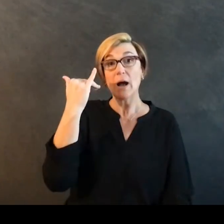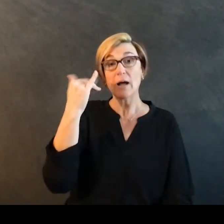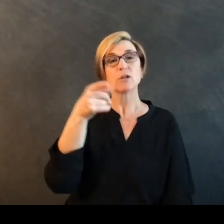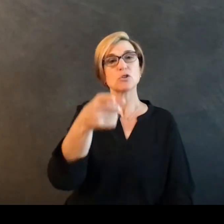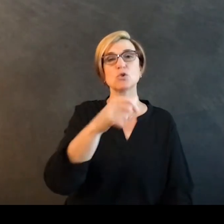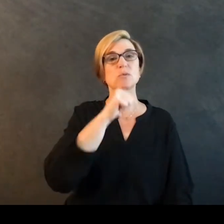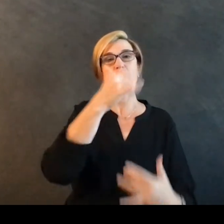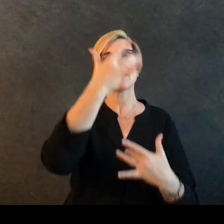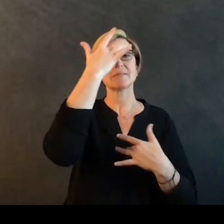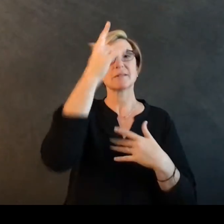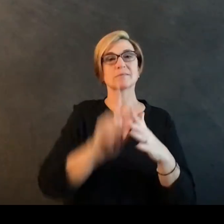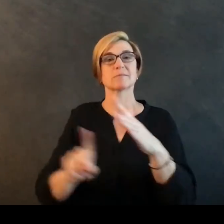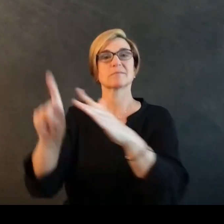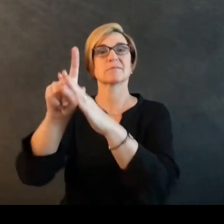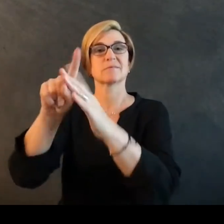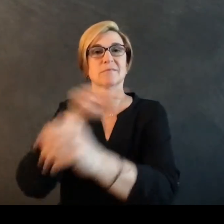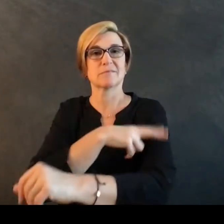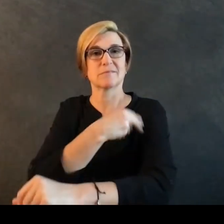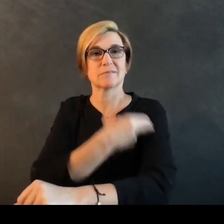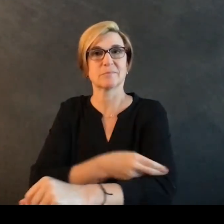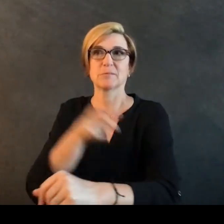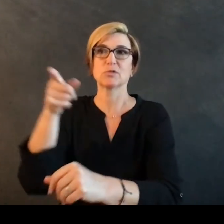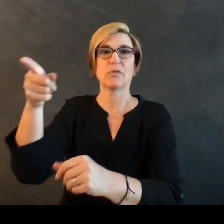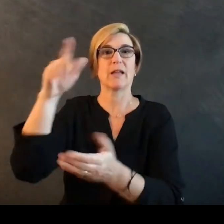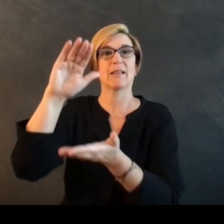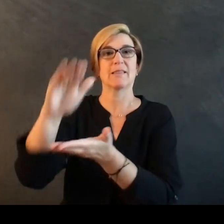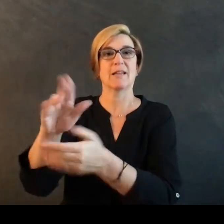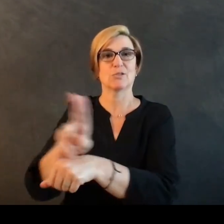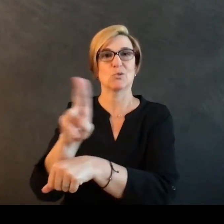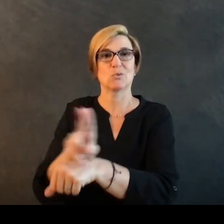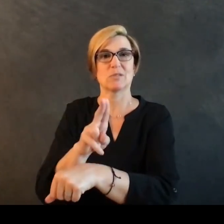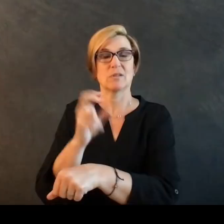principles into practice because the fewer Americans that contract the corona